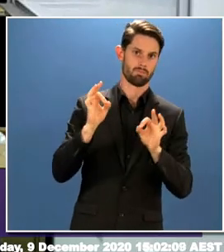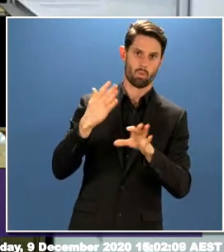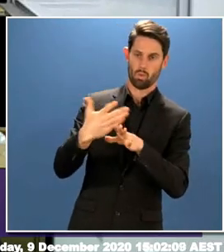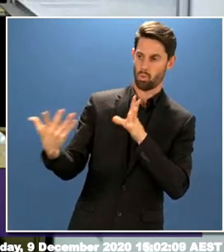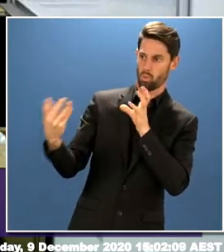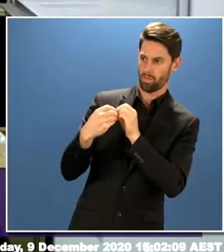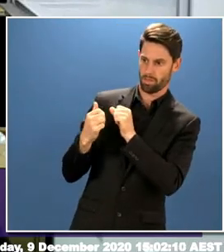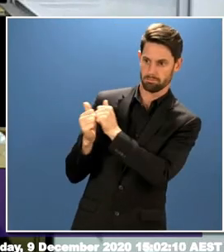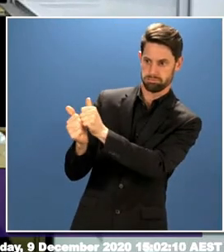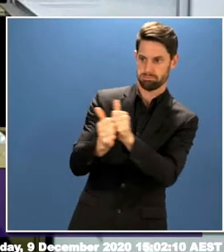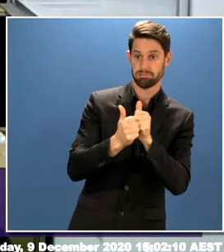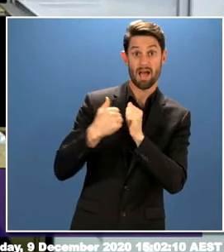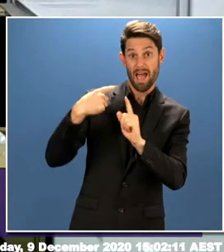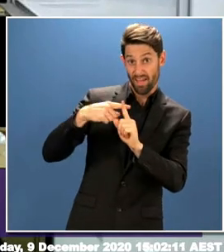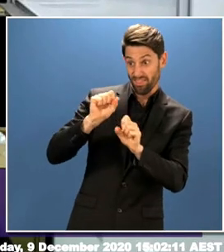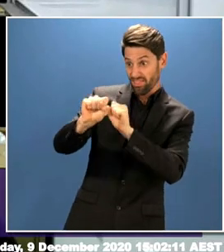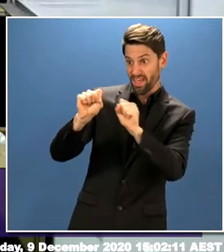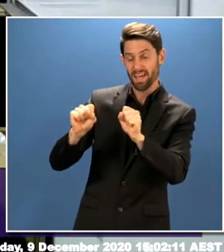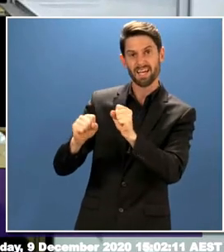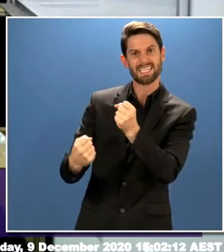amazing research assistants that worked with us during this time.